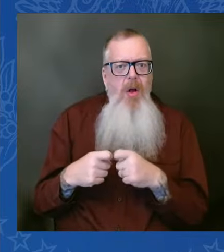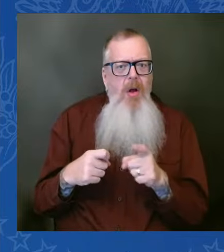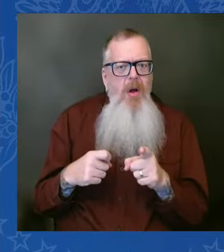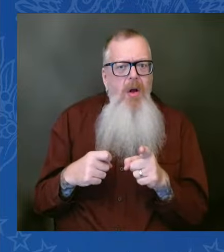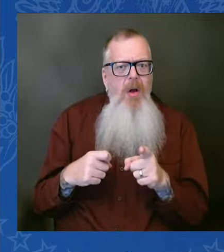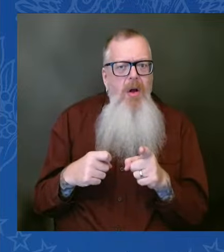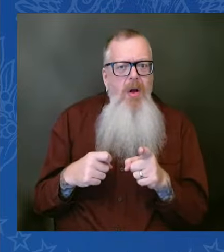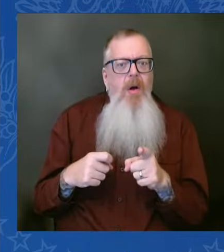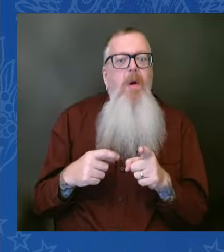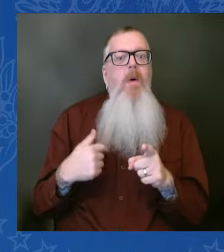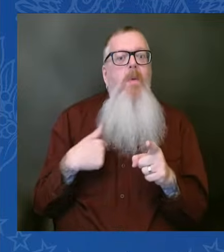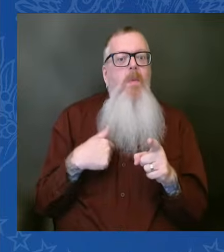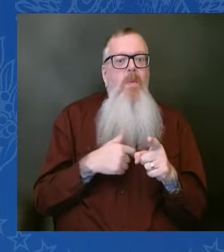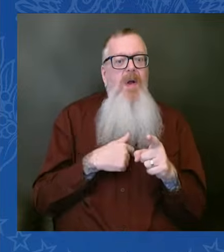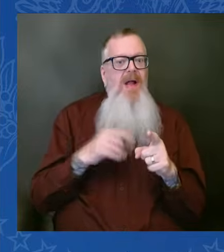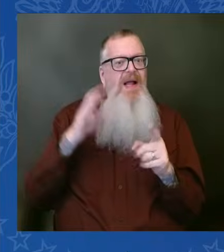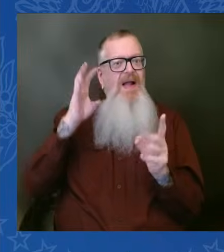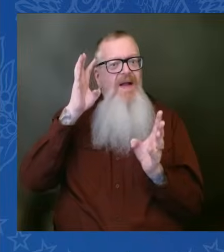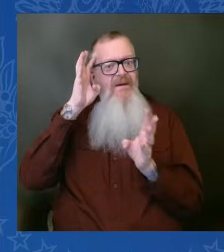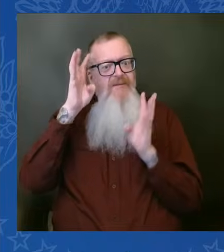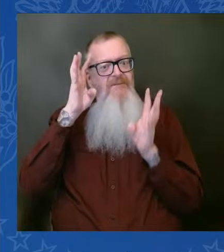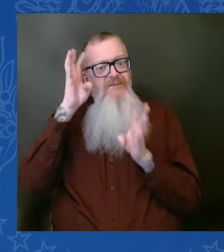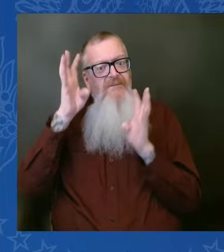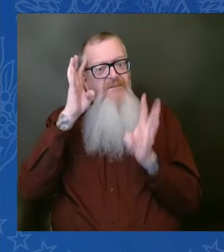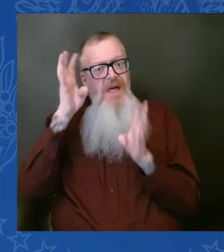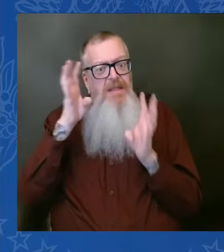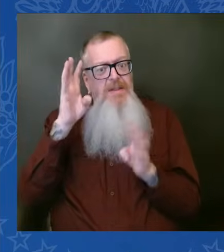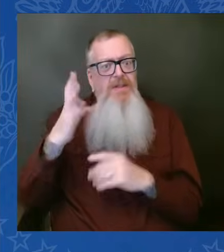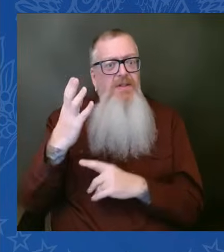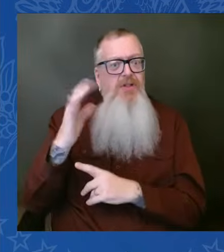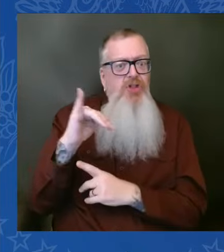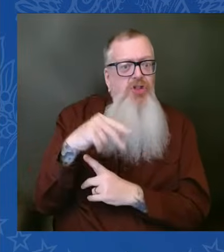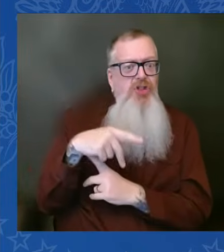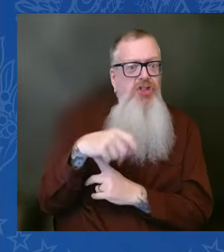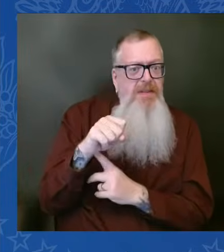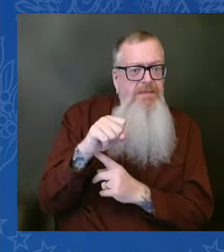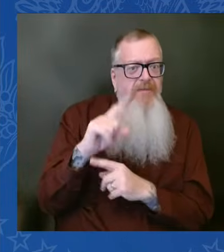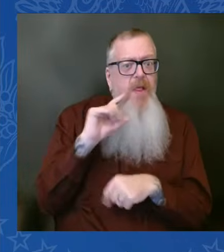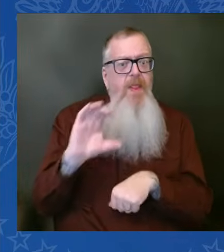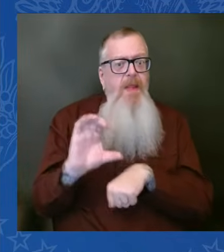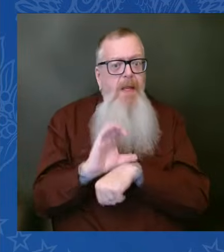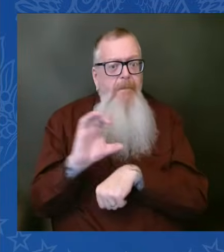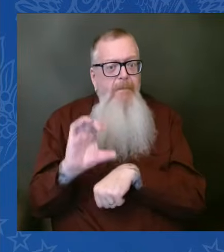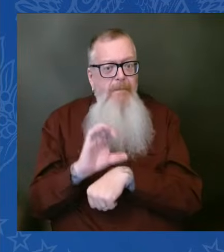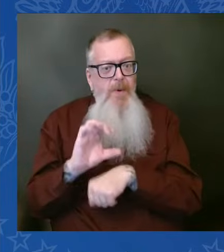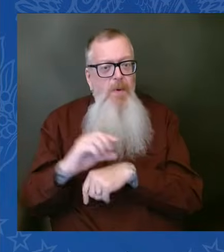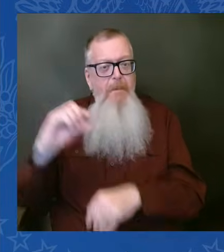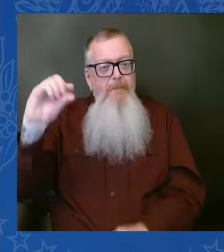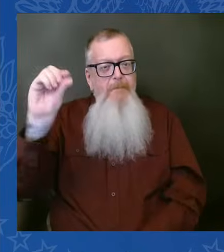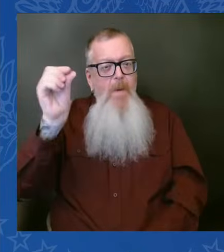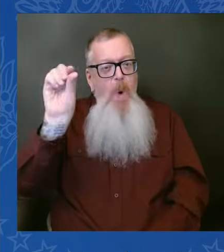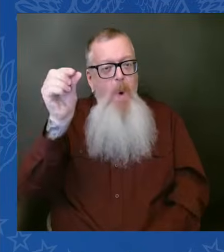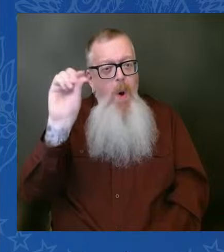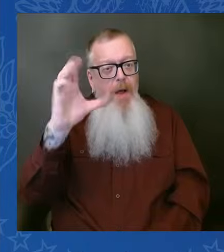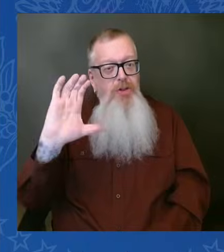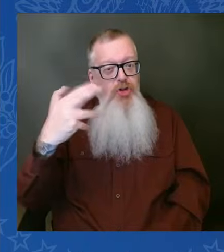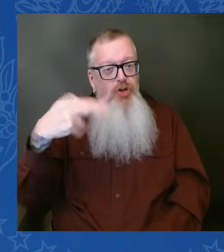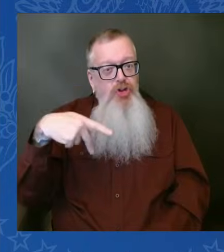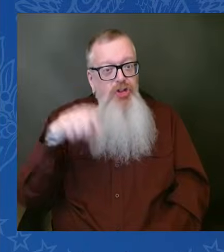the computer chip, the size of the tip of your little finger, to power our everyday lives, from vehicles to advanced weapons,